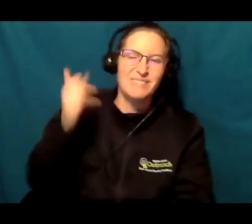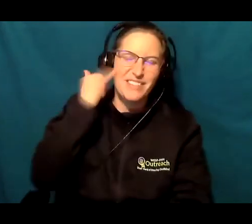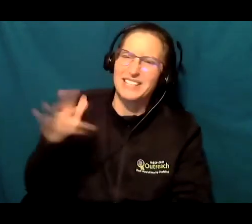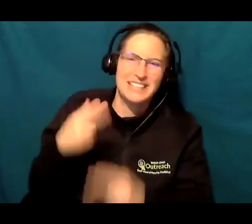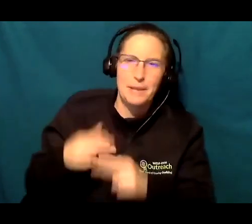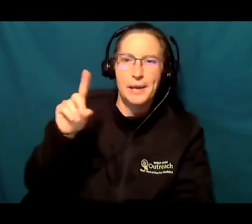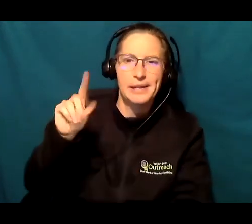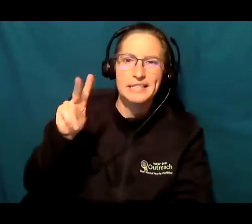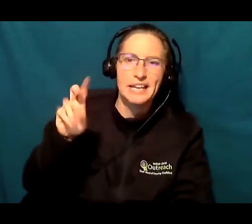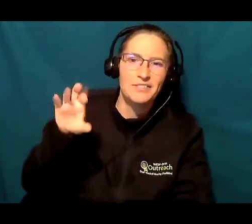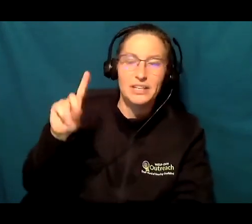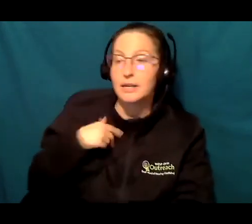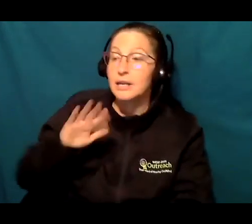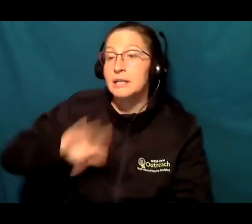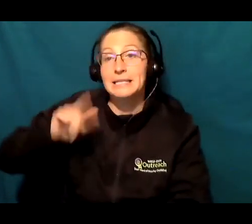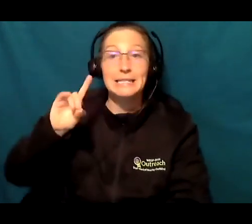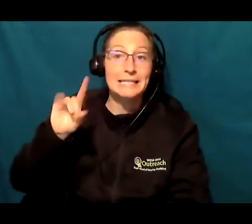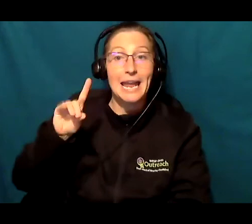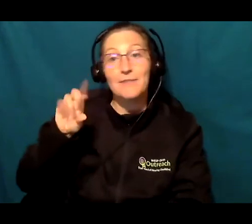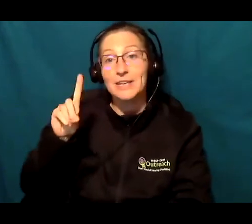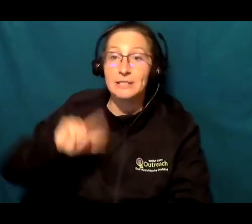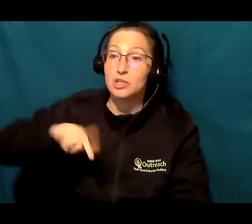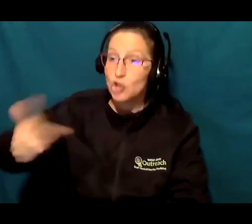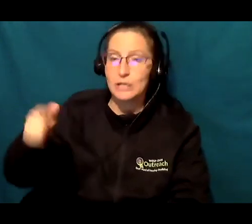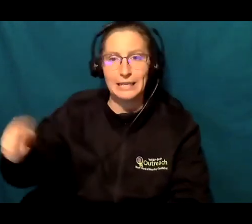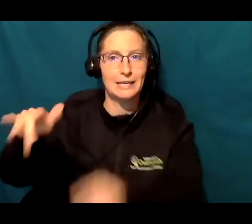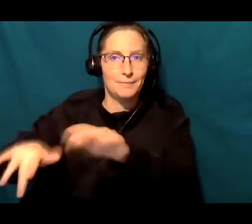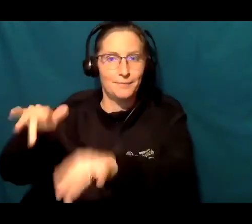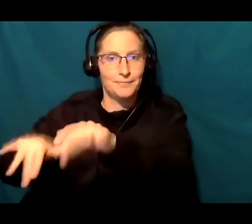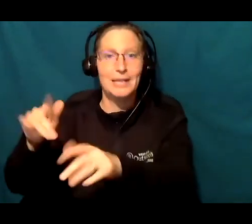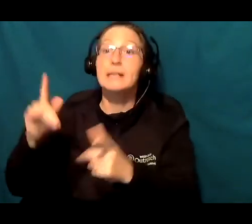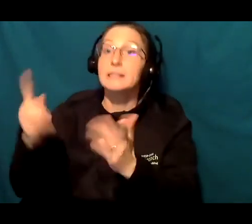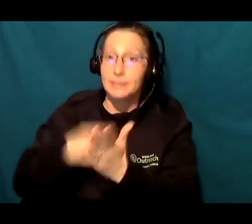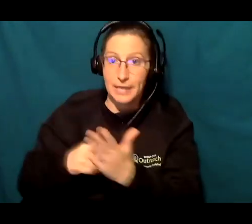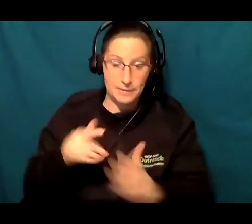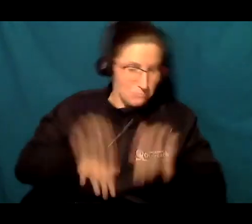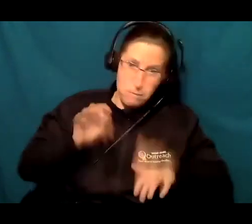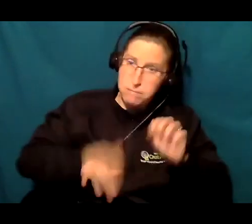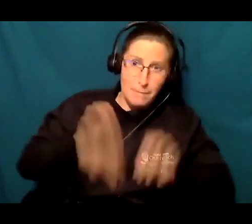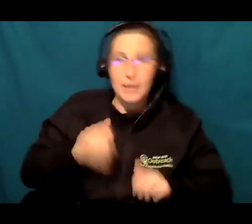And then it's his turn and he goes. And sometimes, we go really fast and sometimes we go really slow.